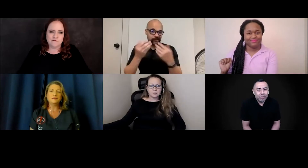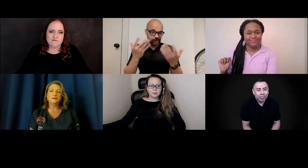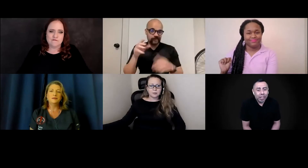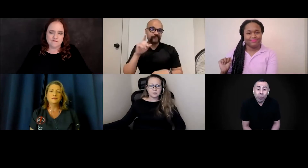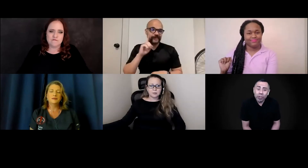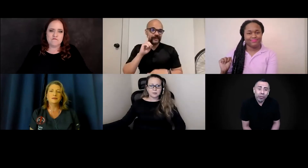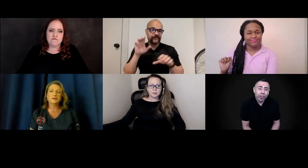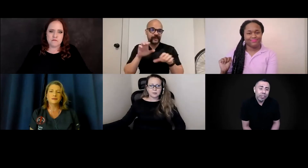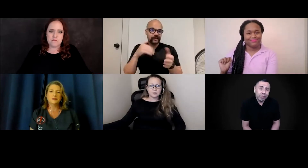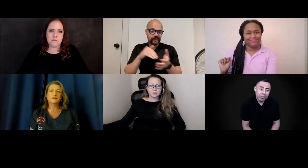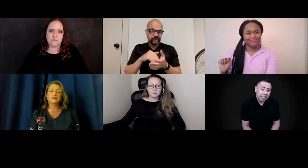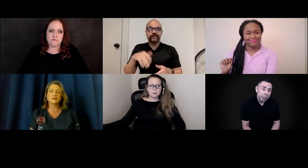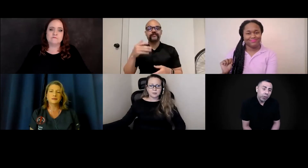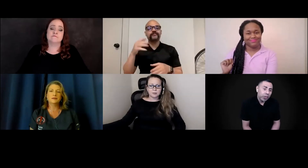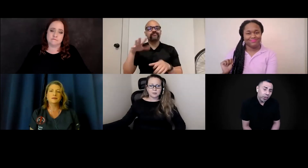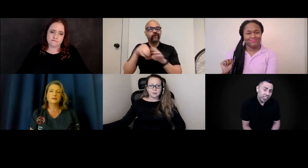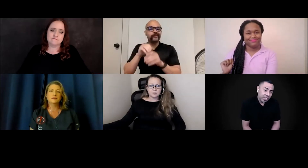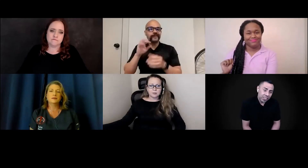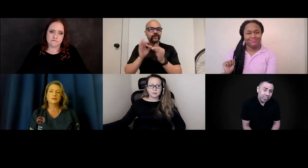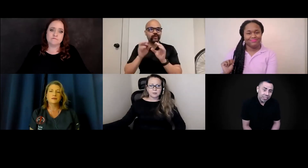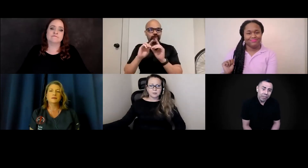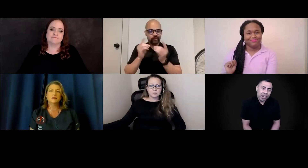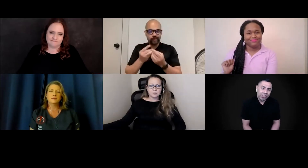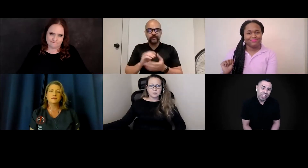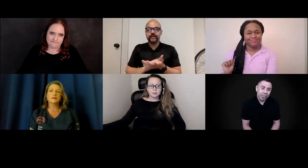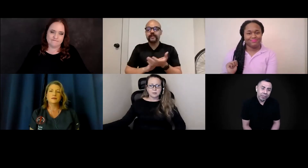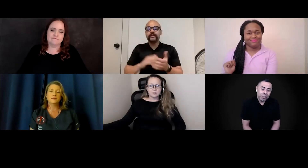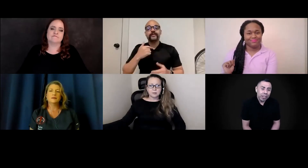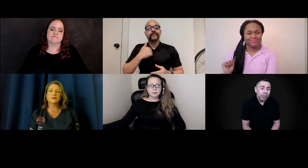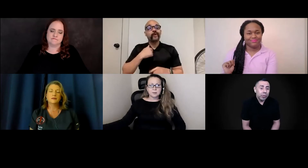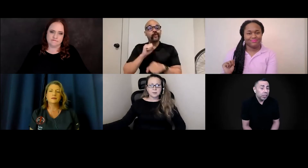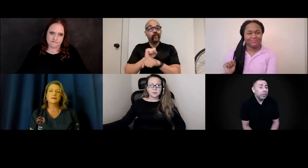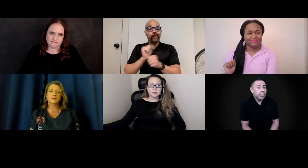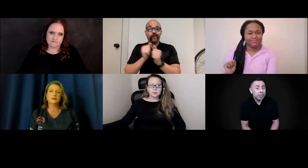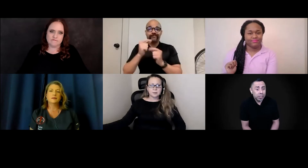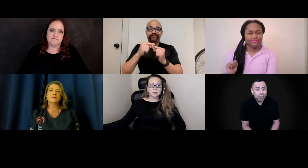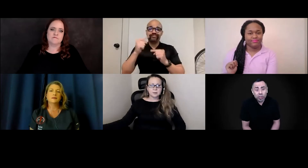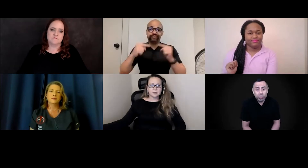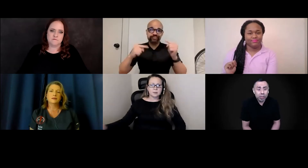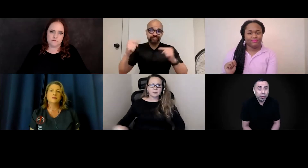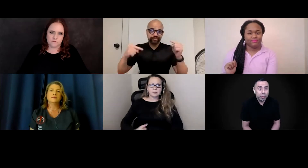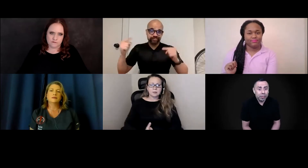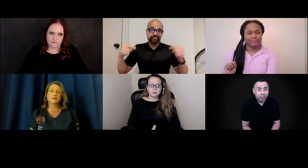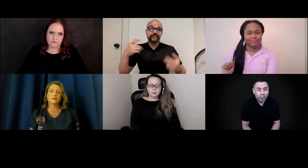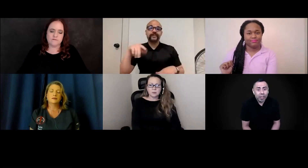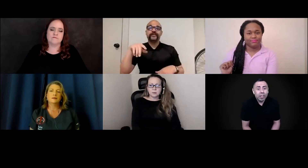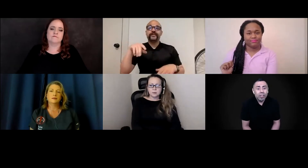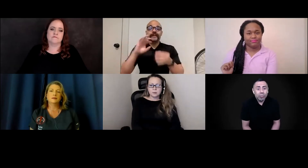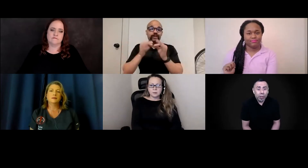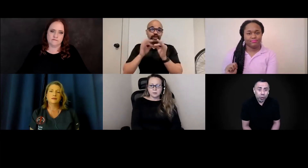I work for an exemplary organization; Deaf Action Center, which includes an interpreting department.